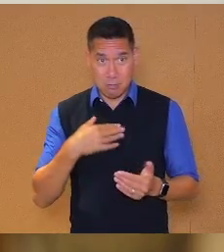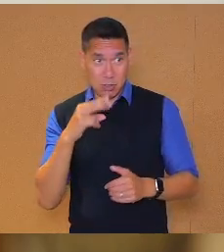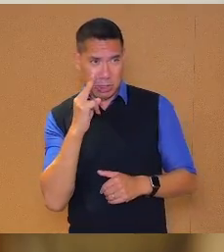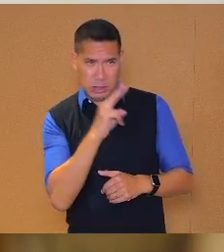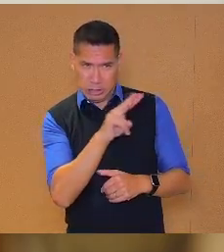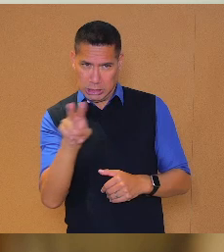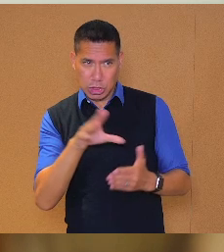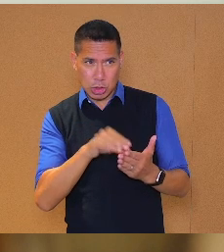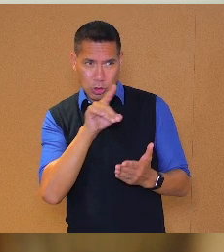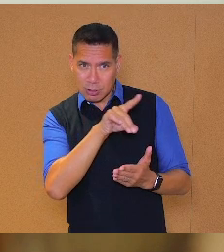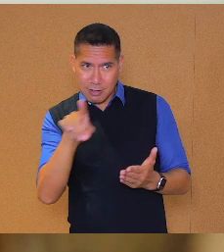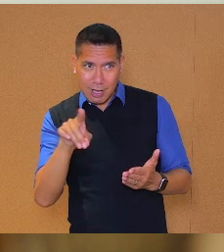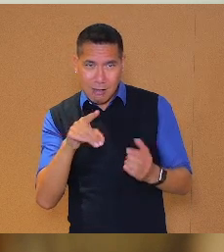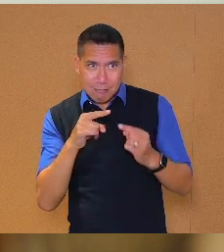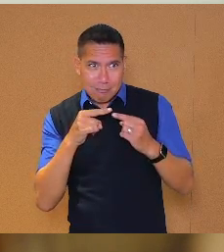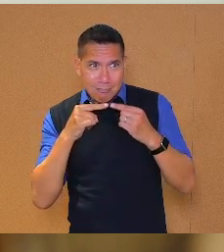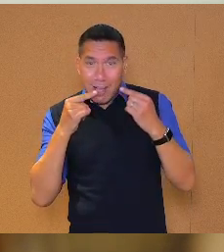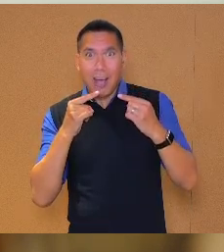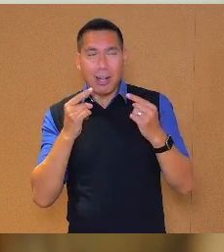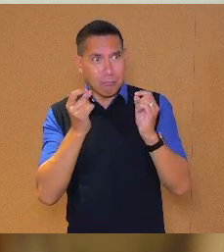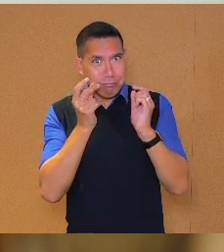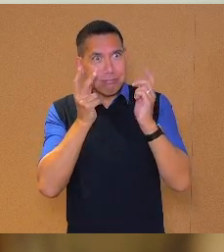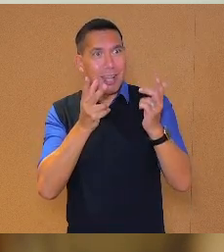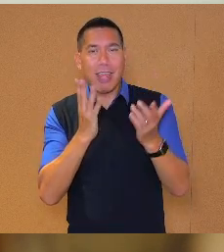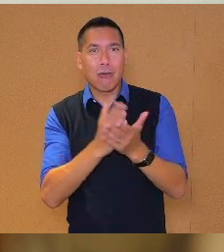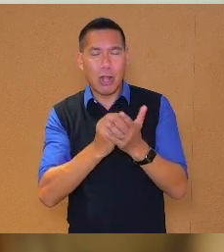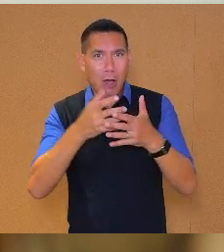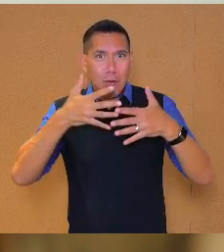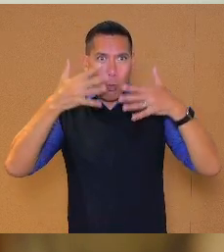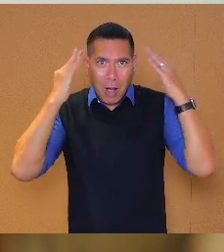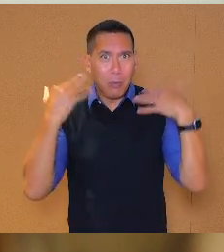Like, they were very overwhelmed and very happy to